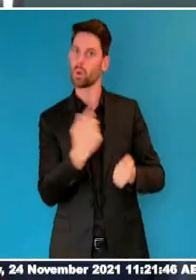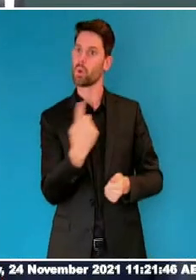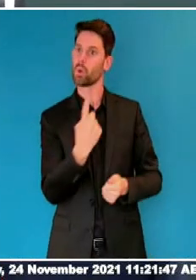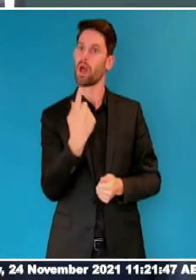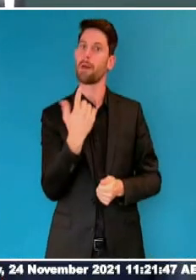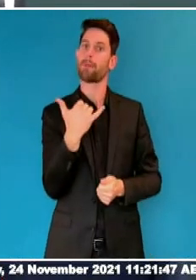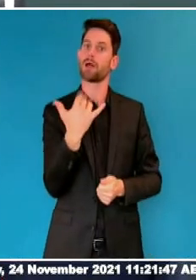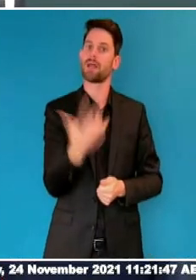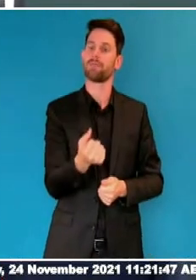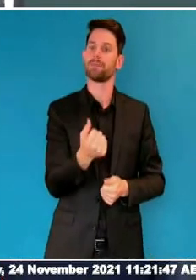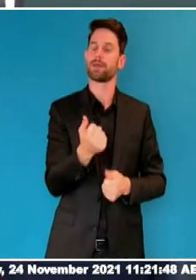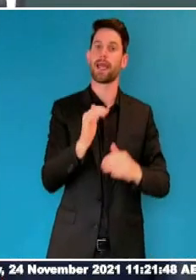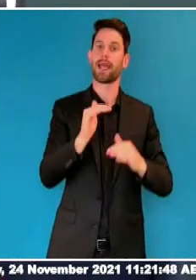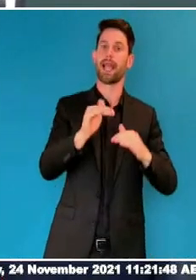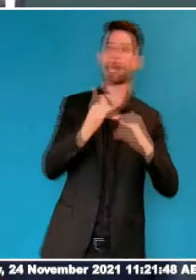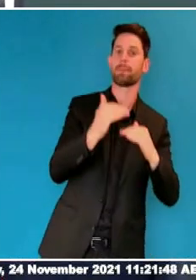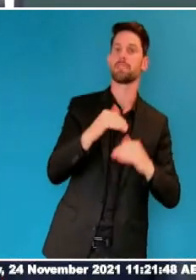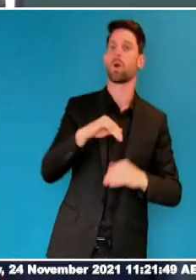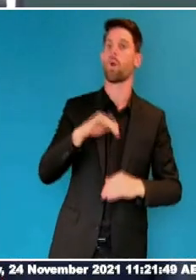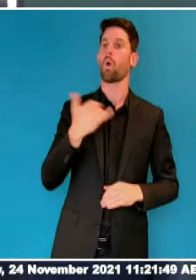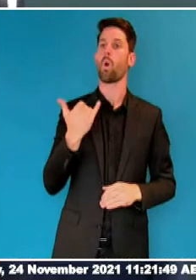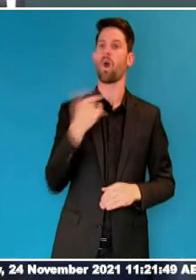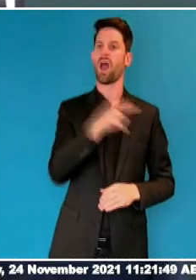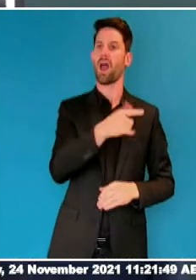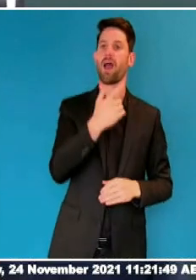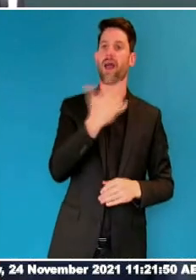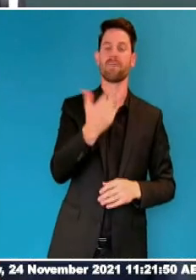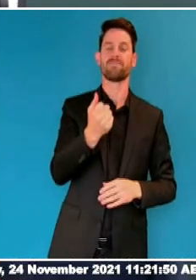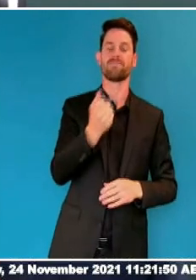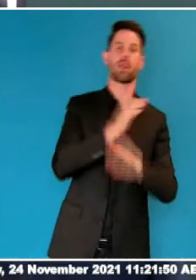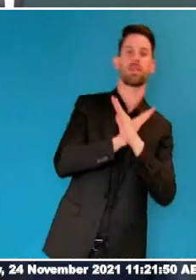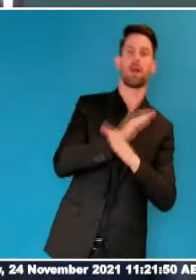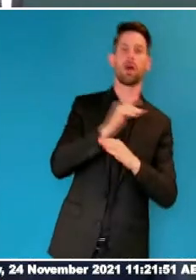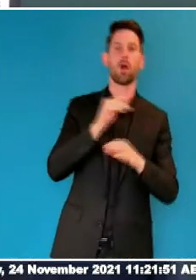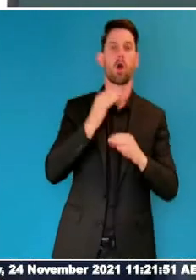or restrictions on some of their, you know, activities and movements.